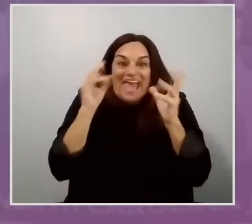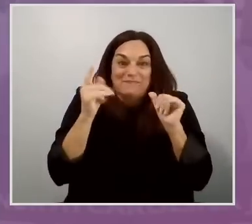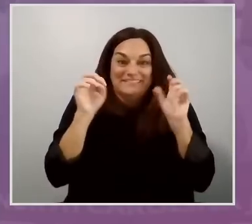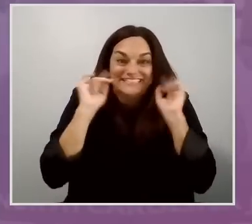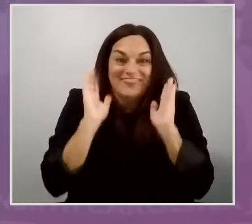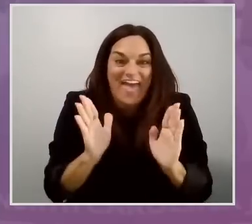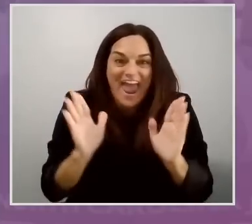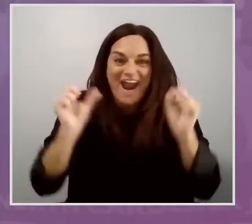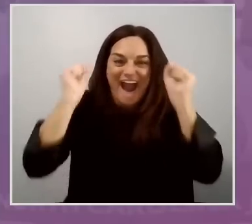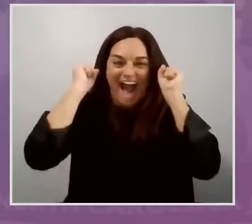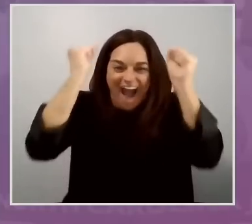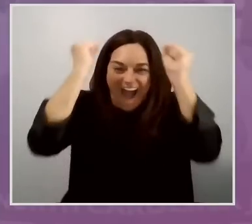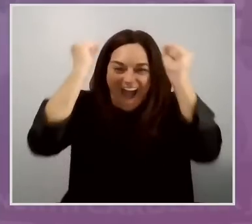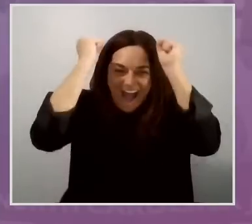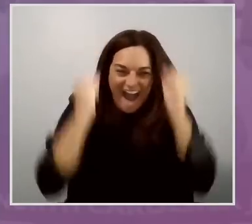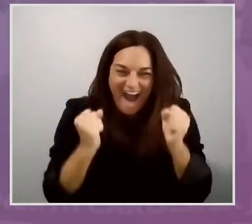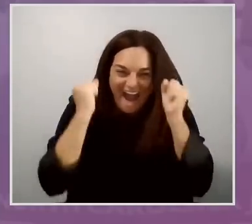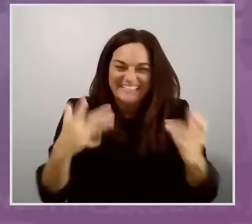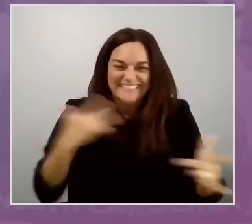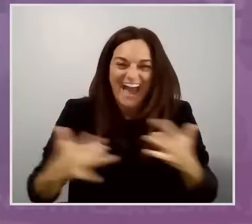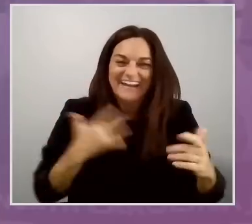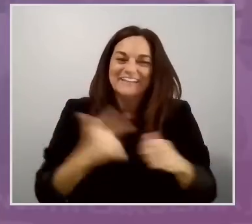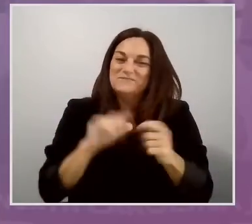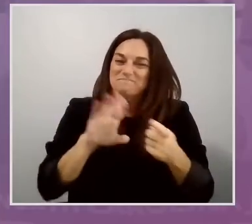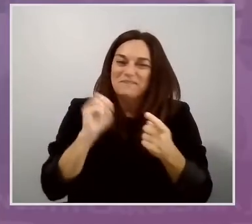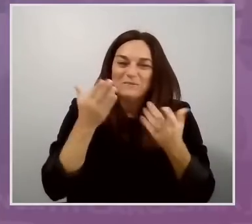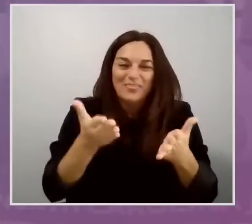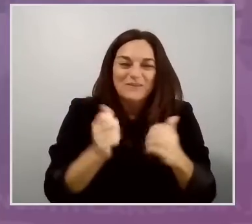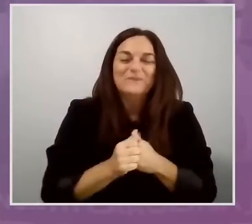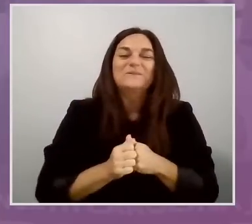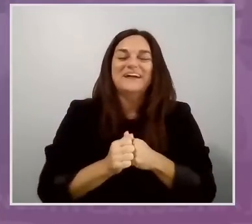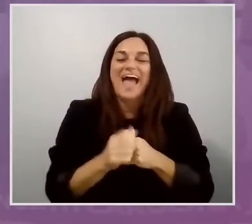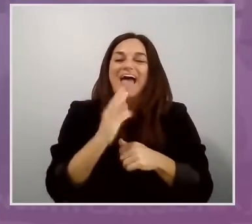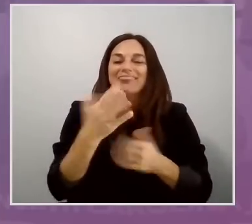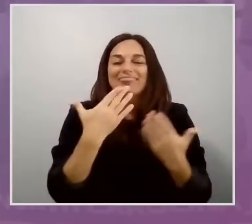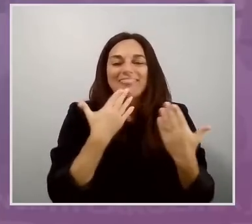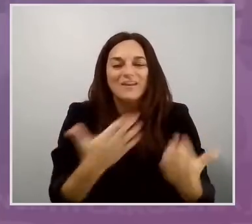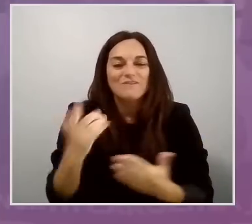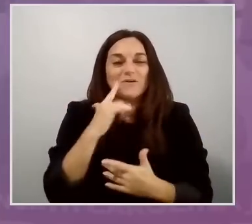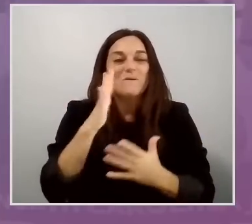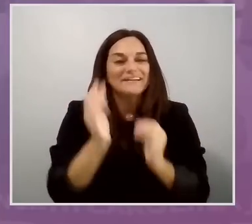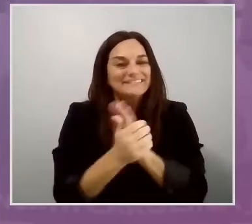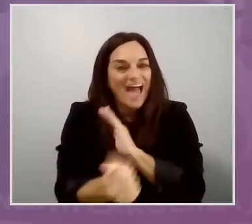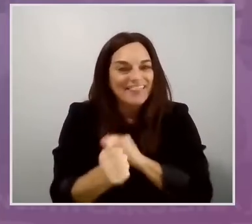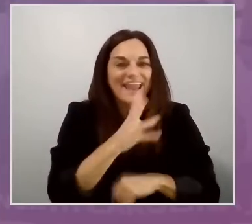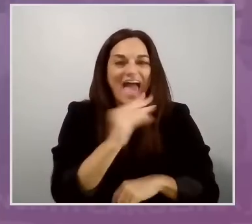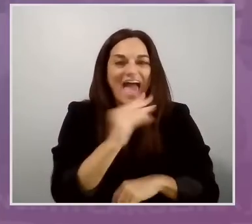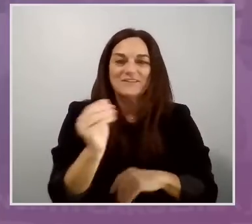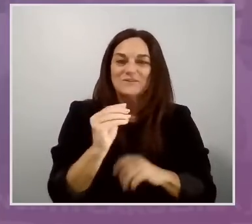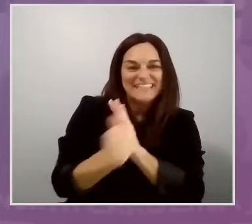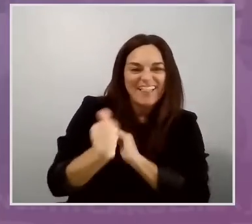HAMILTON, I'M SUCH A HUGE FAN. I SAY ANTHONY HAMILTON THE SINGER! I WAS SO EXCITED TO BE WITH